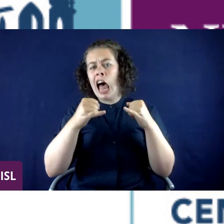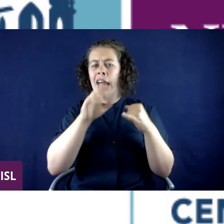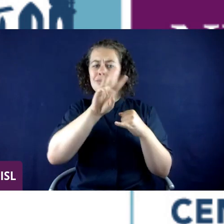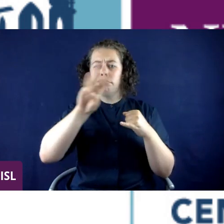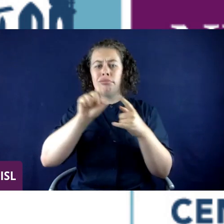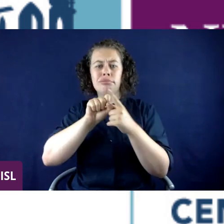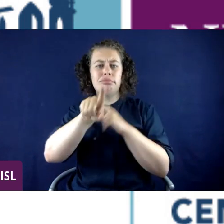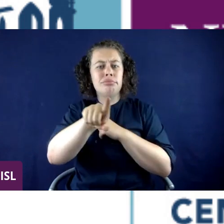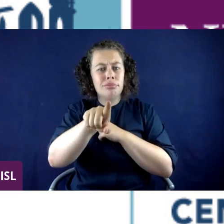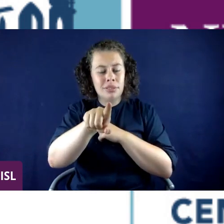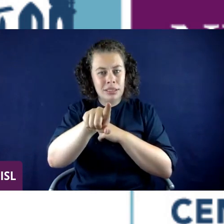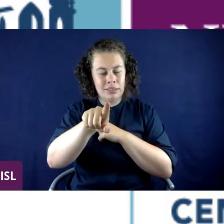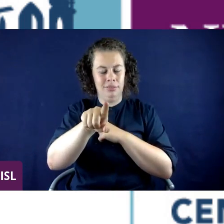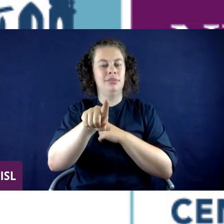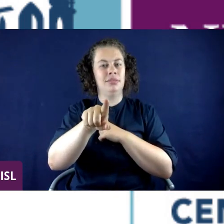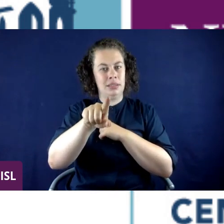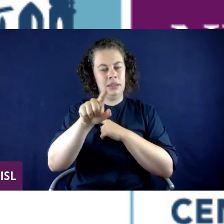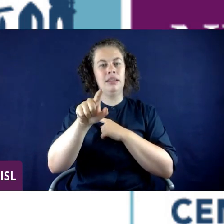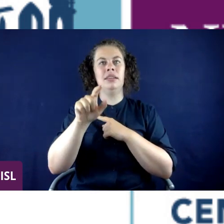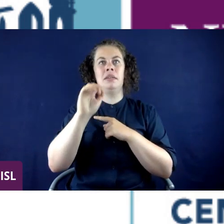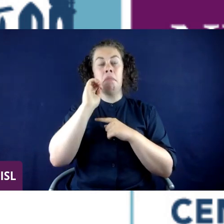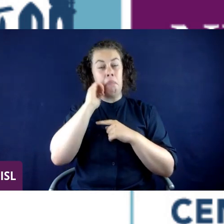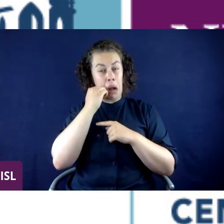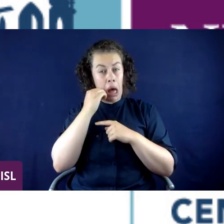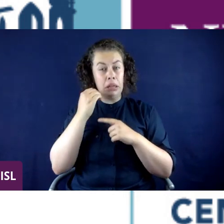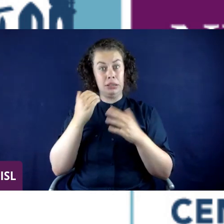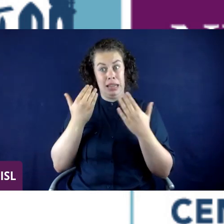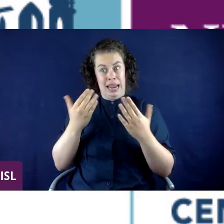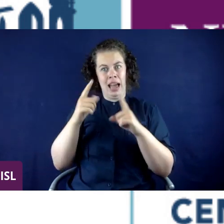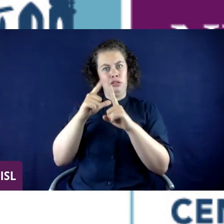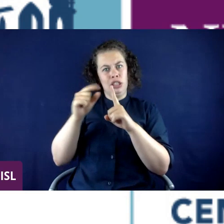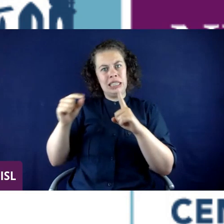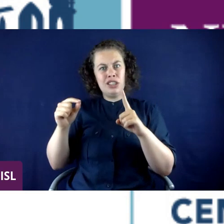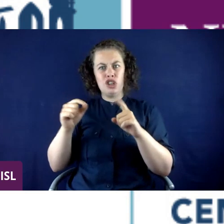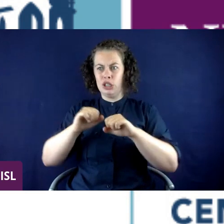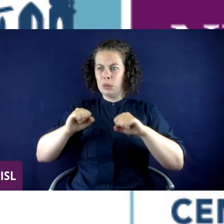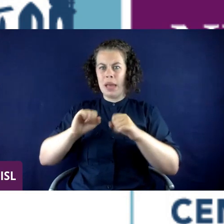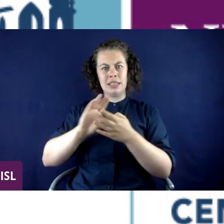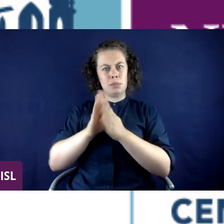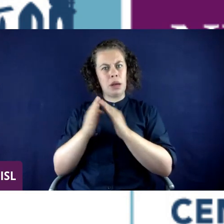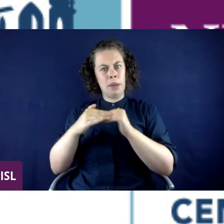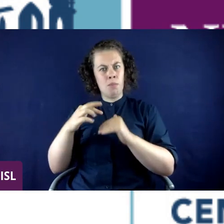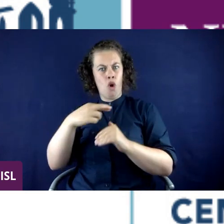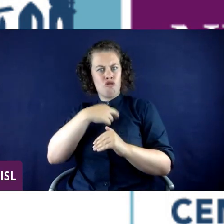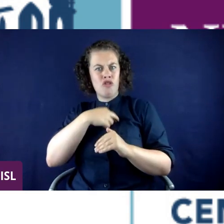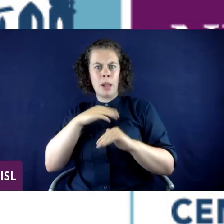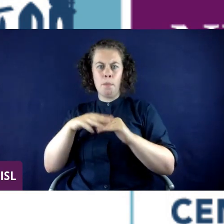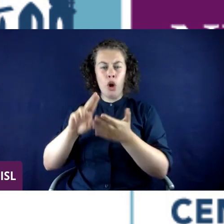on how, in the current digital culture, things have become easier because of certain levels that exist.